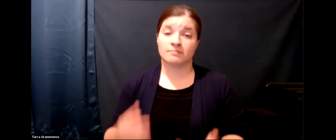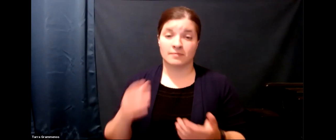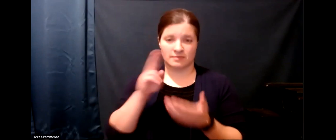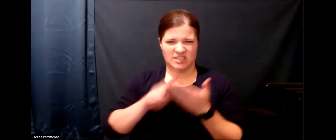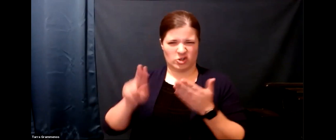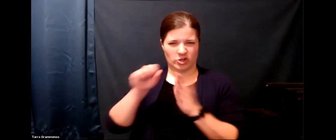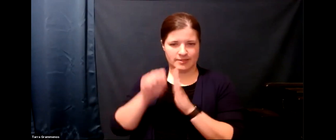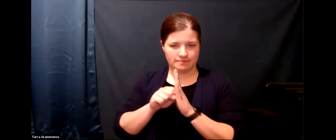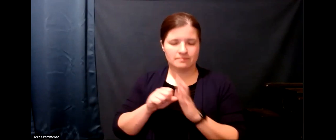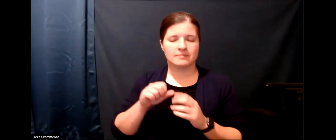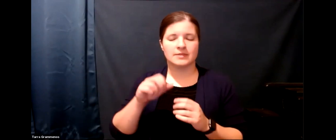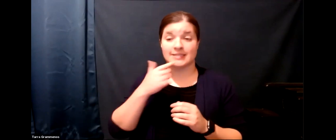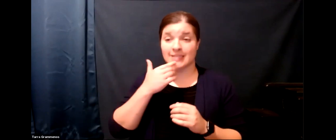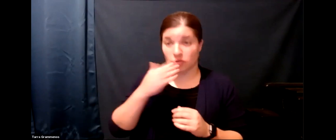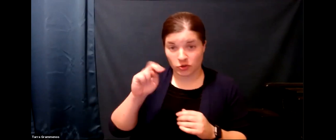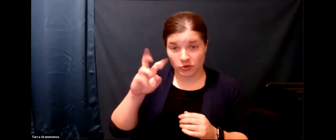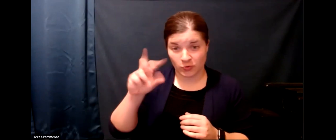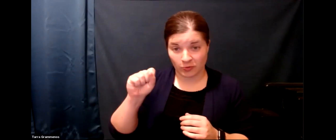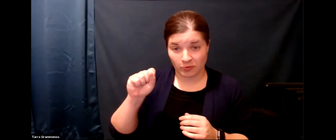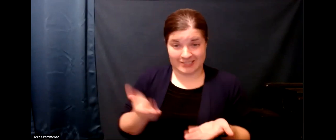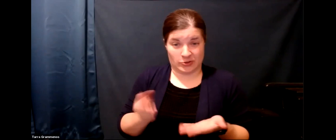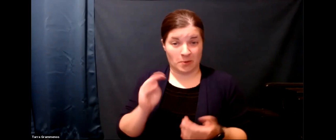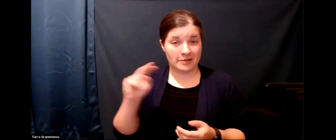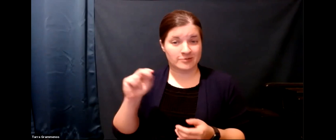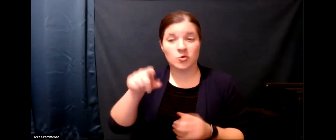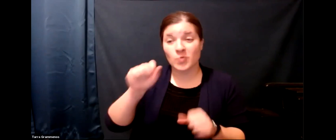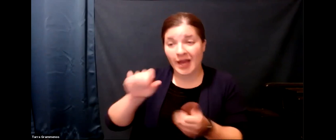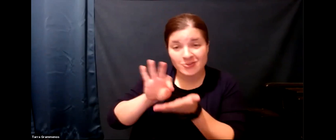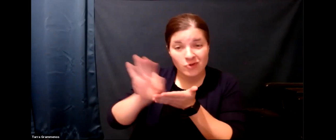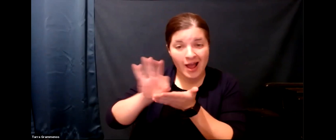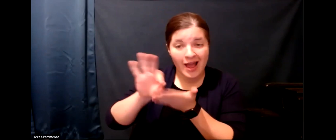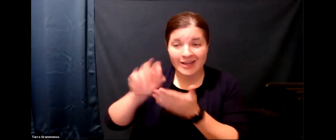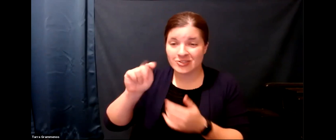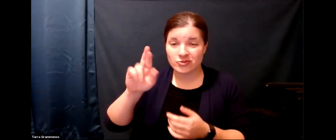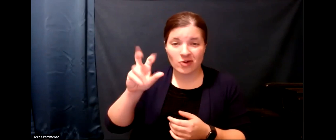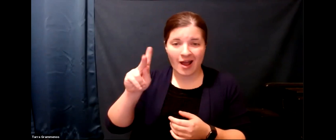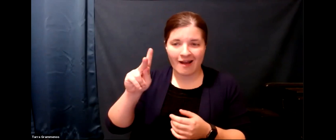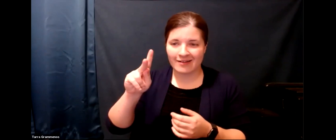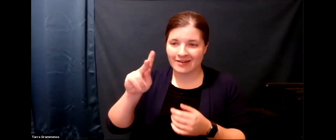Minnesota, you can track your ballot. You can go online and you can determine whether the